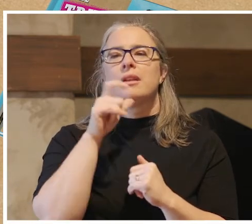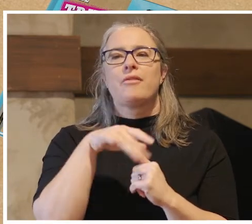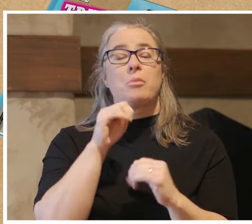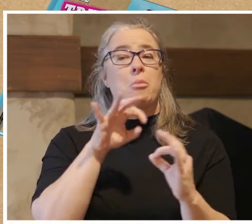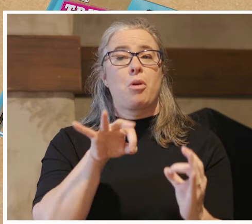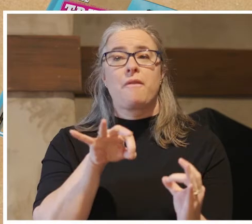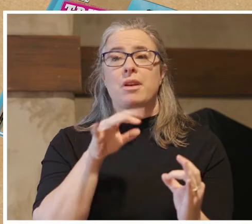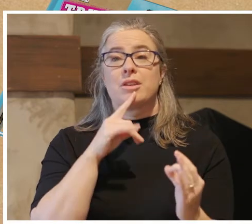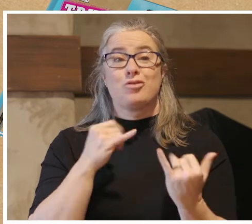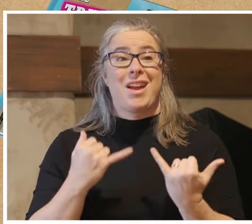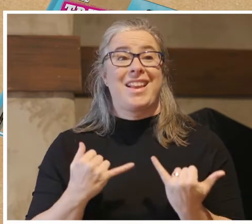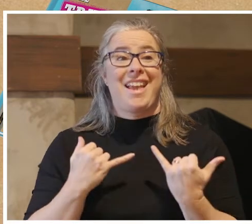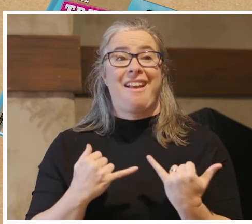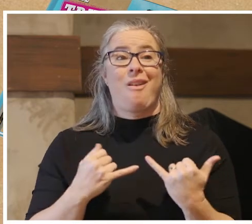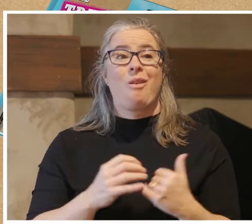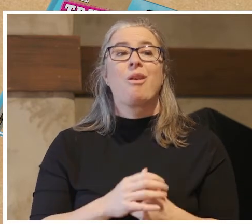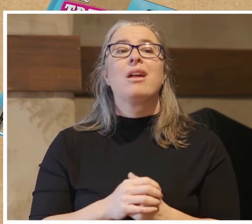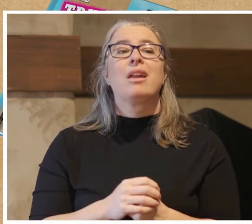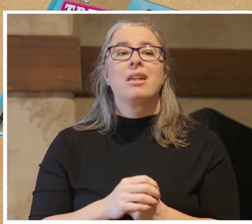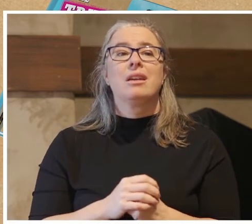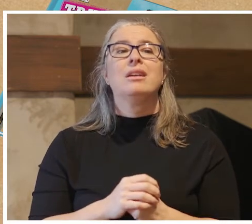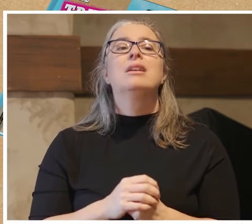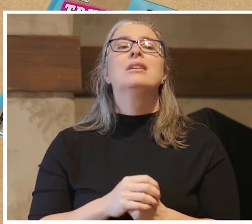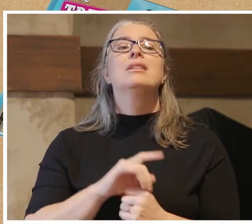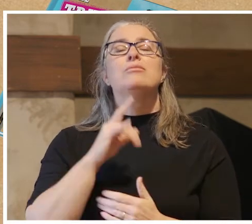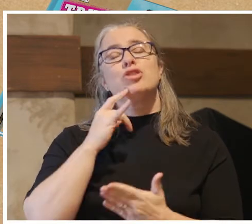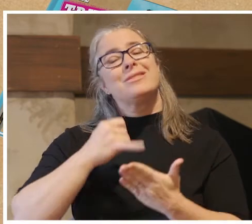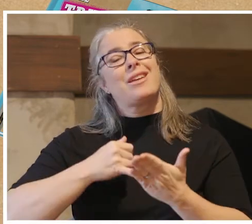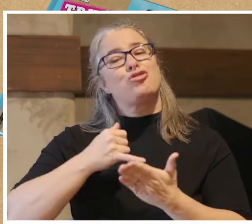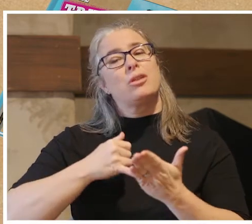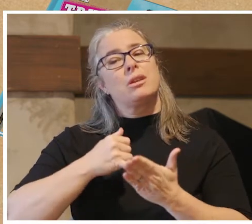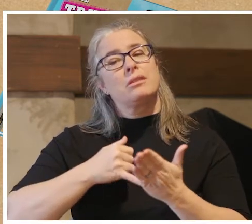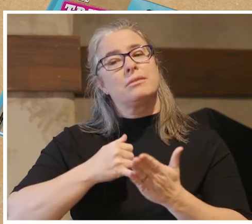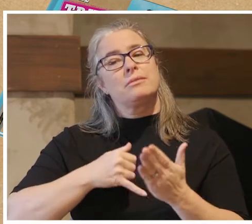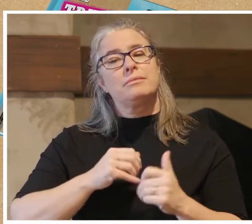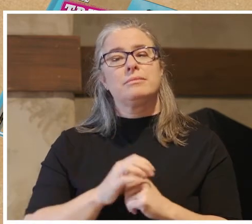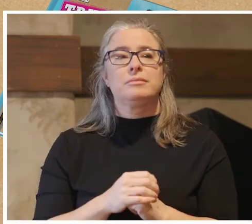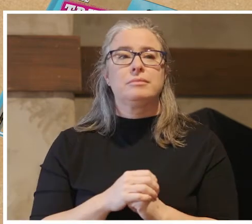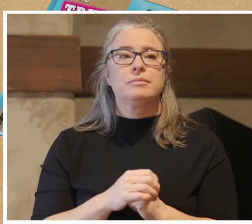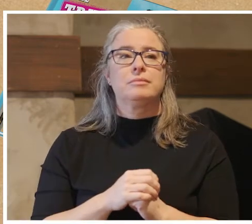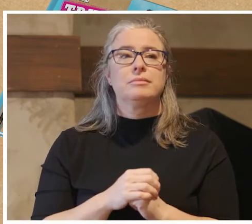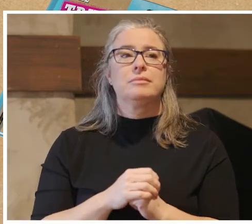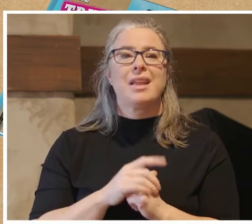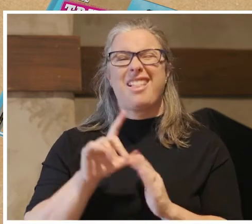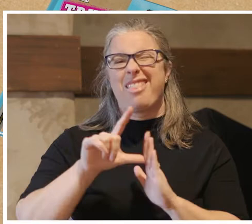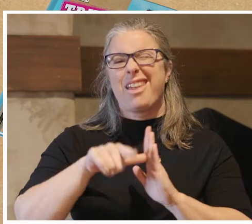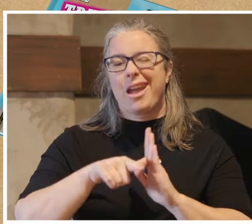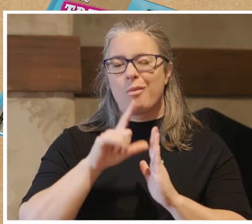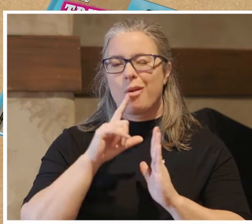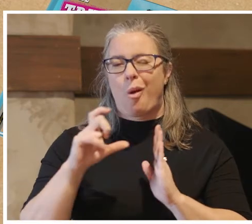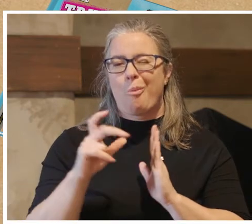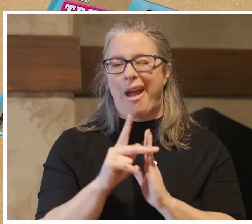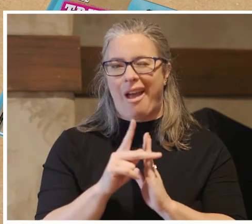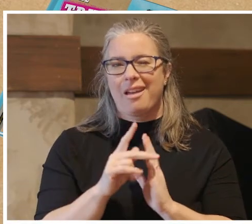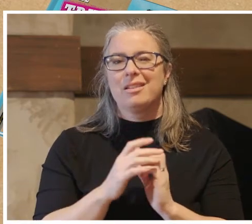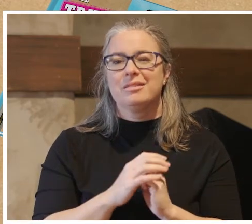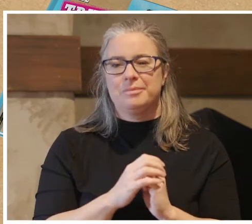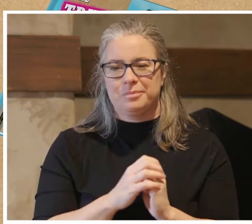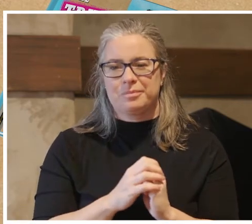And it doesn't have to be perfect 'cause right now I'm just sketching. And then later we're gonna go back